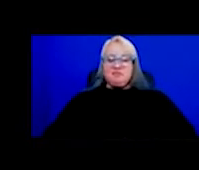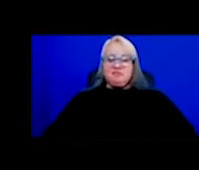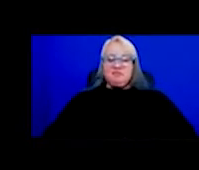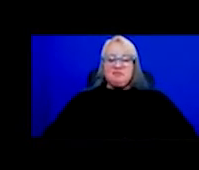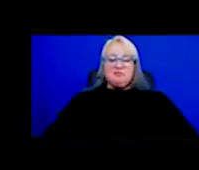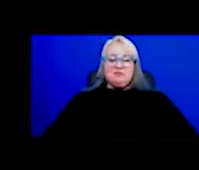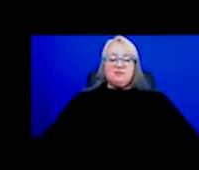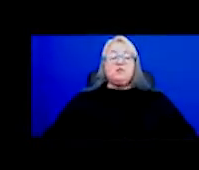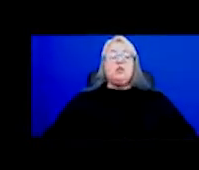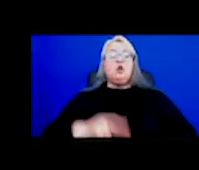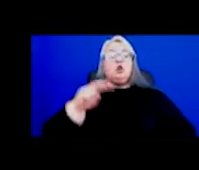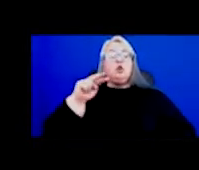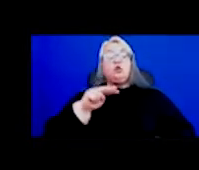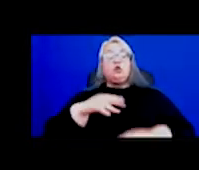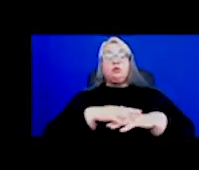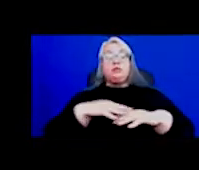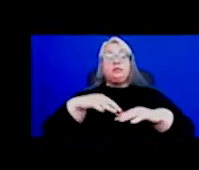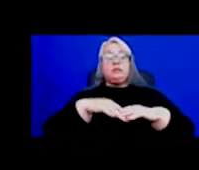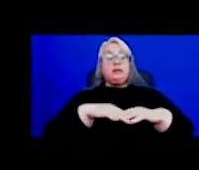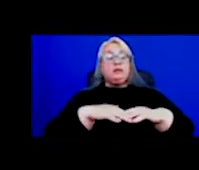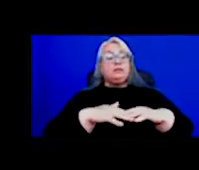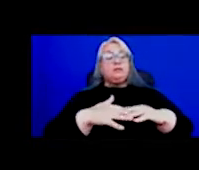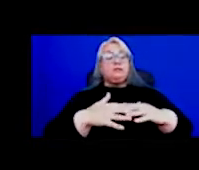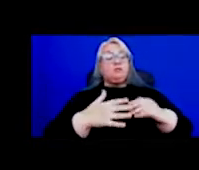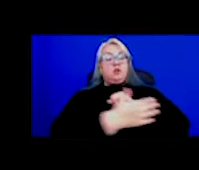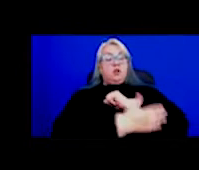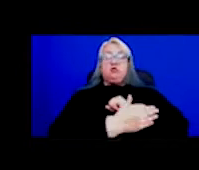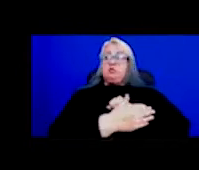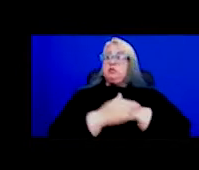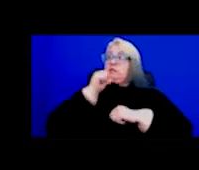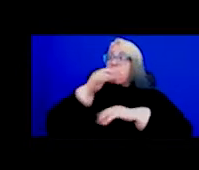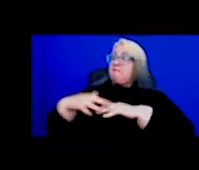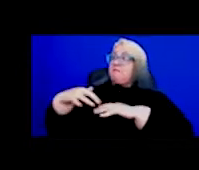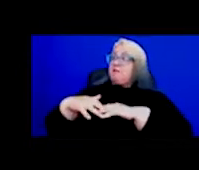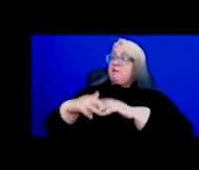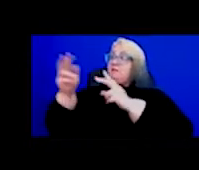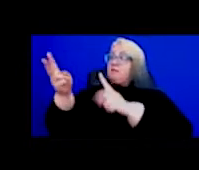that are done in the non-Indian world and expect them to work effectively for us and when we're